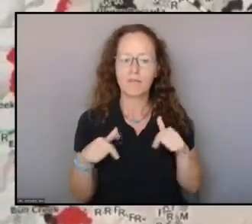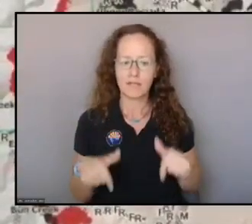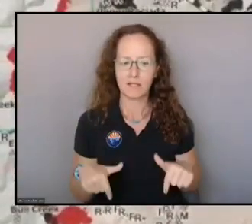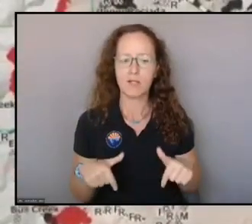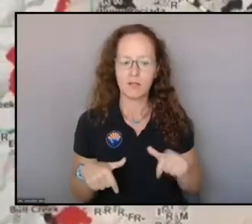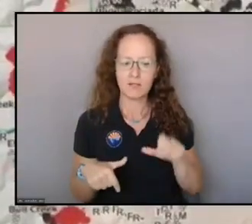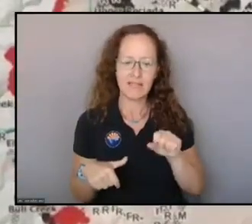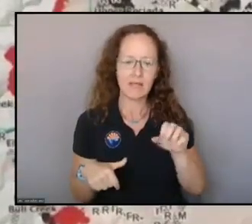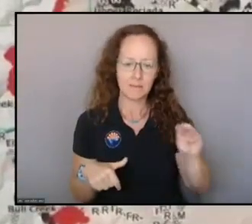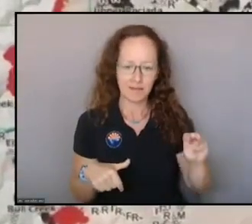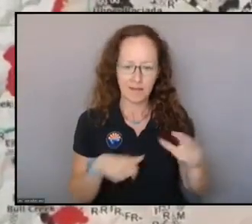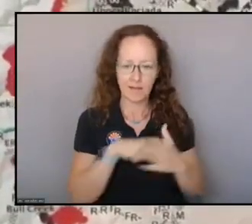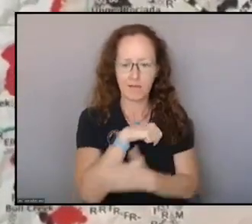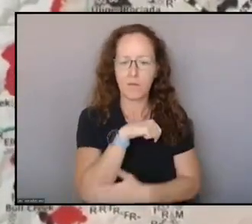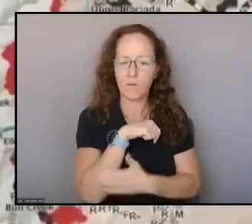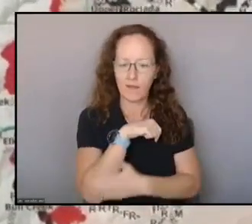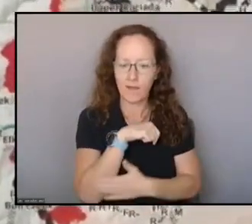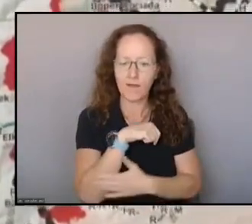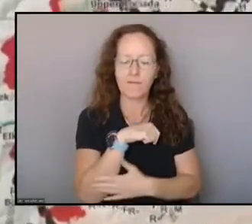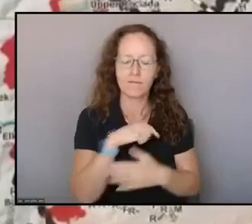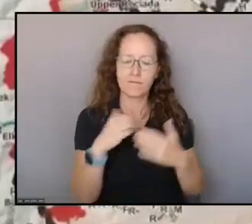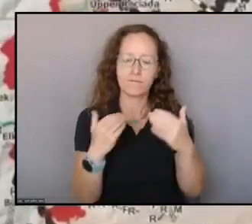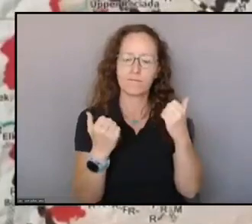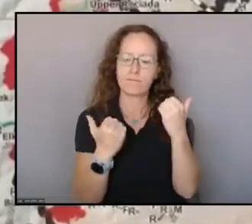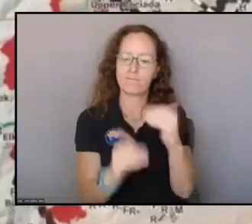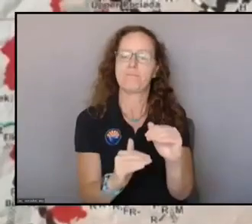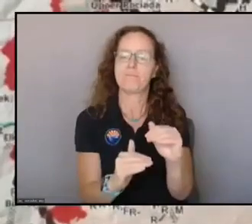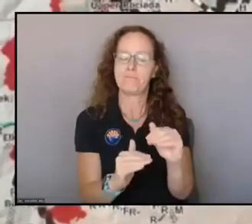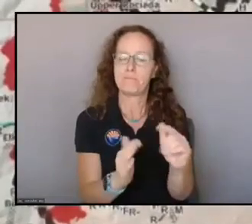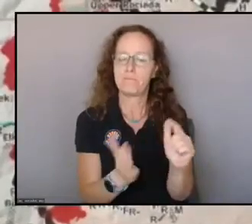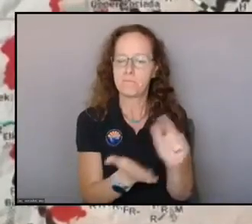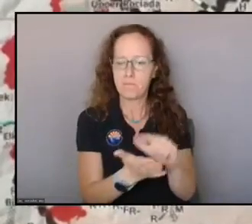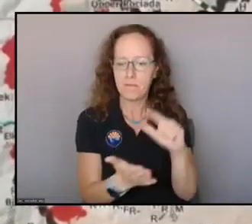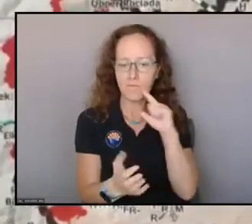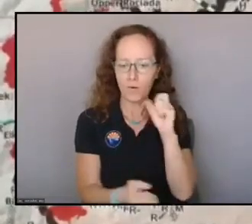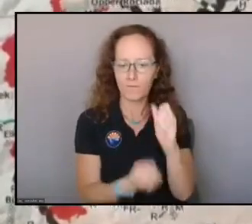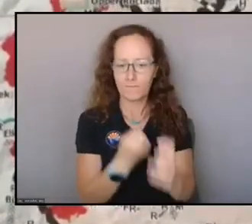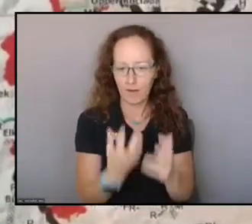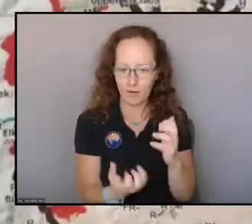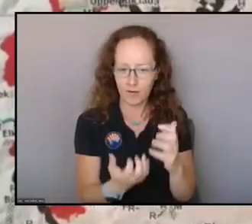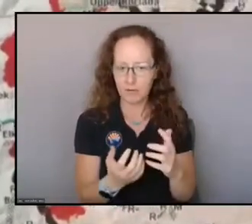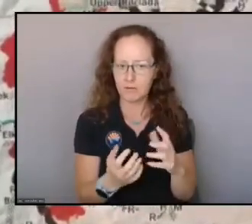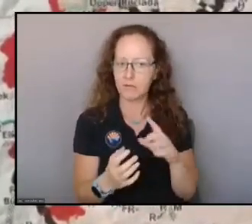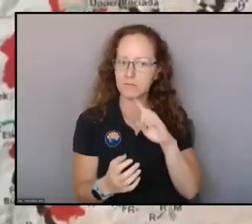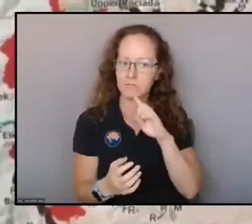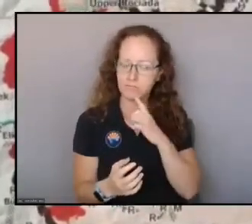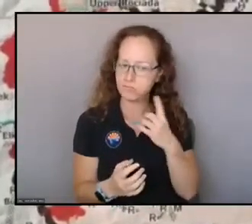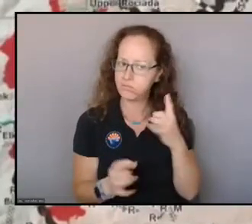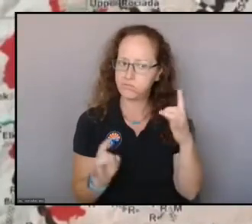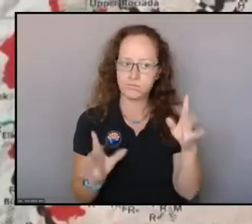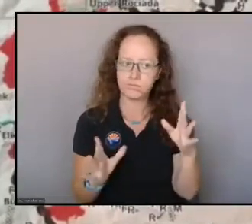WE ARE DEALING WITH SOME PRETTY SEVERE WEATHER, ONCE AGAIN, AS WE HAVE BEEN THROUGHOUT THE FIRE.